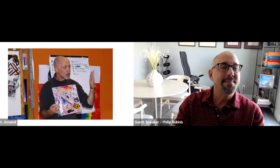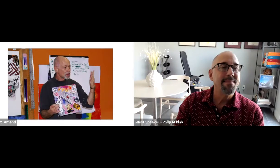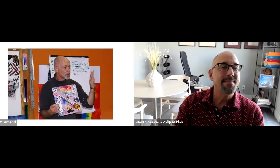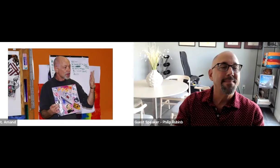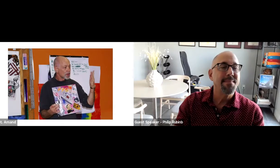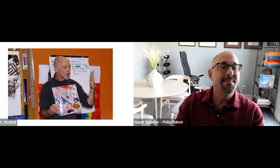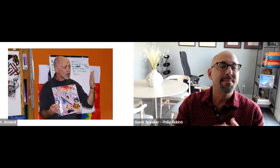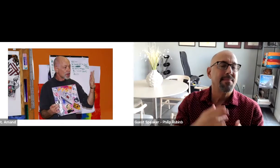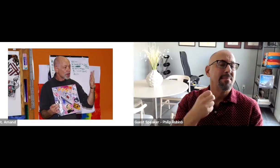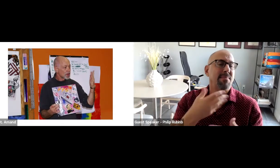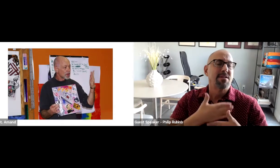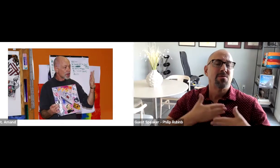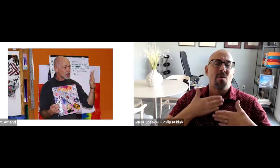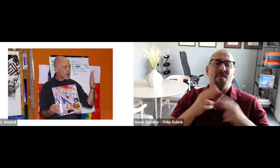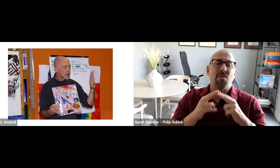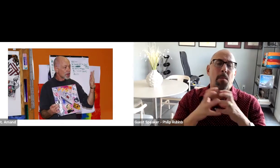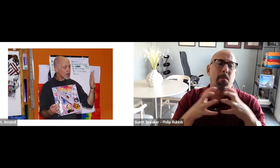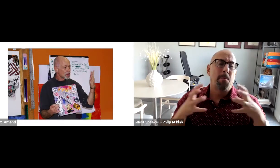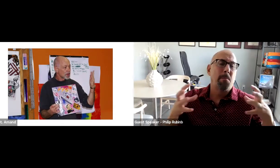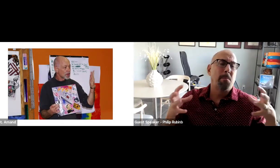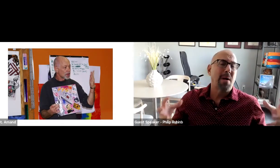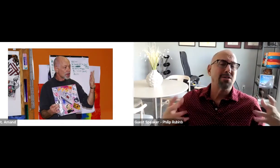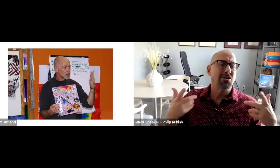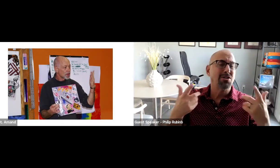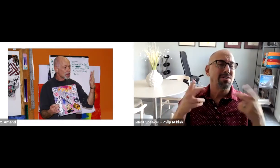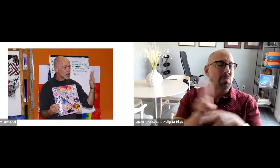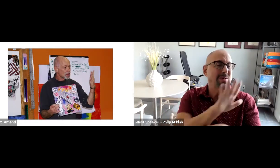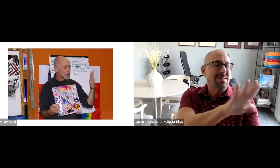and that's pictures of him doing that.